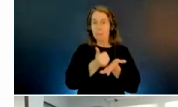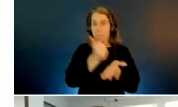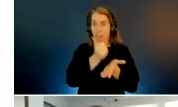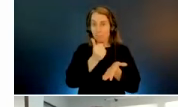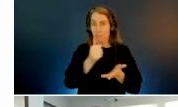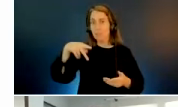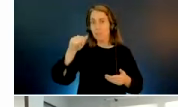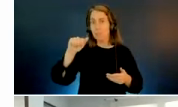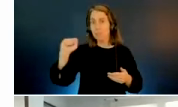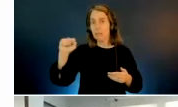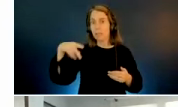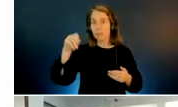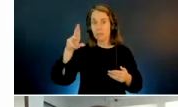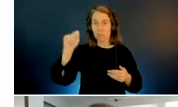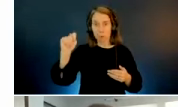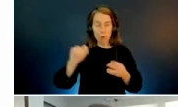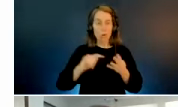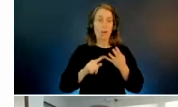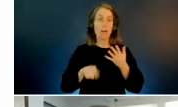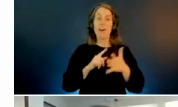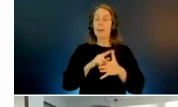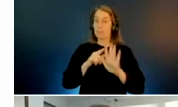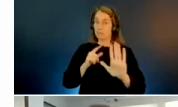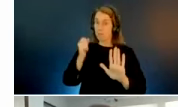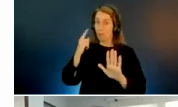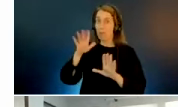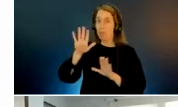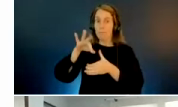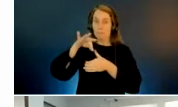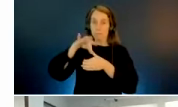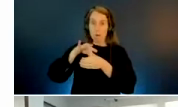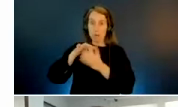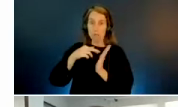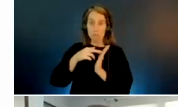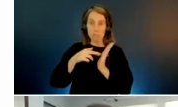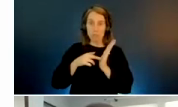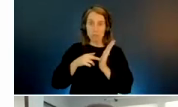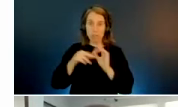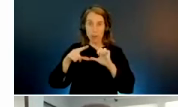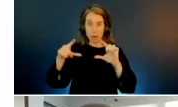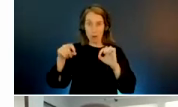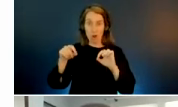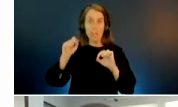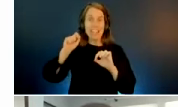your voter registration card will count if it has a photo on it um if you just have